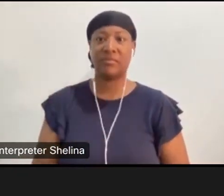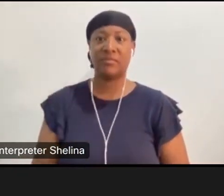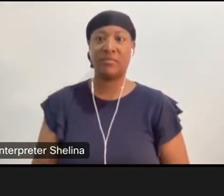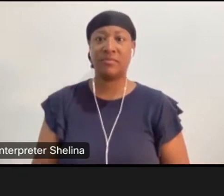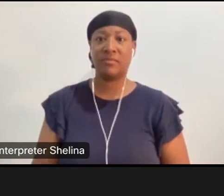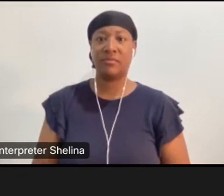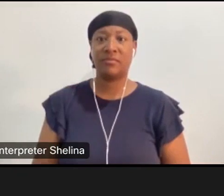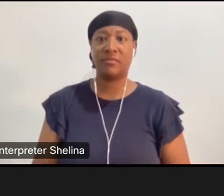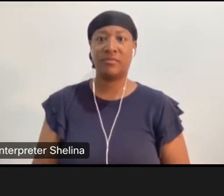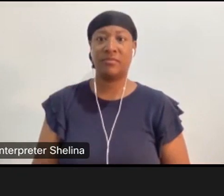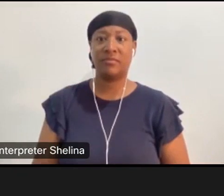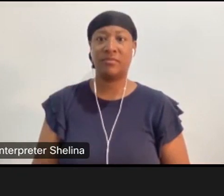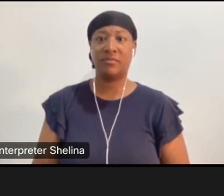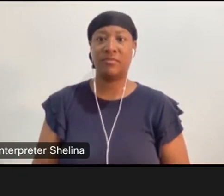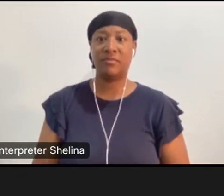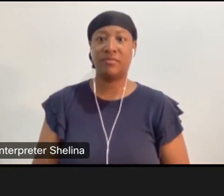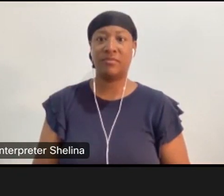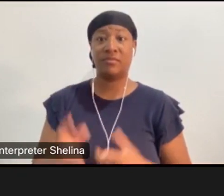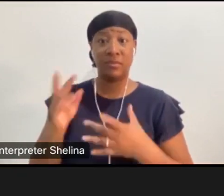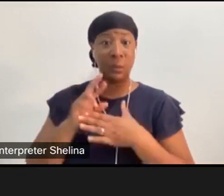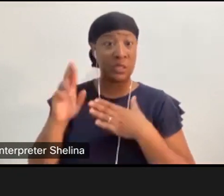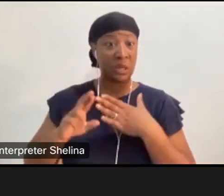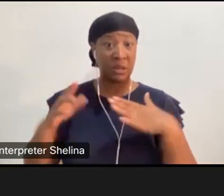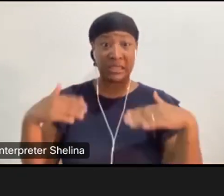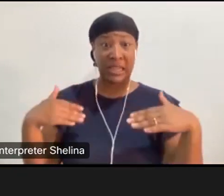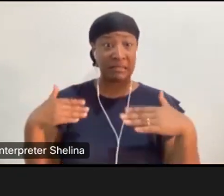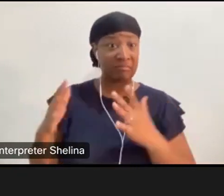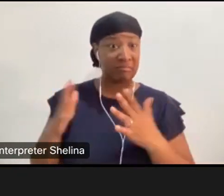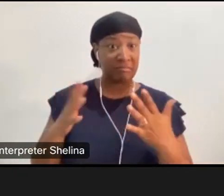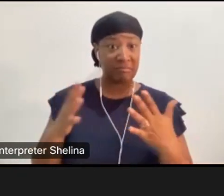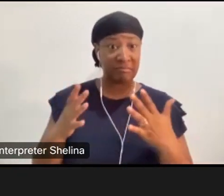have the results of the poll? Mohammed are you able to see it?